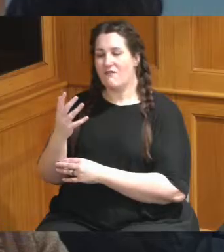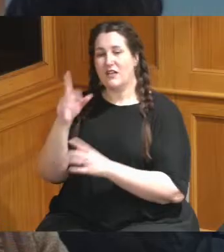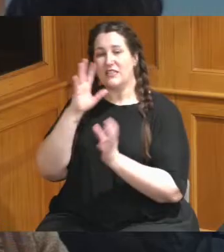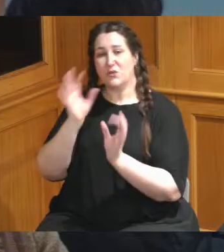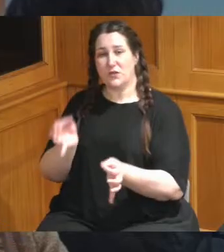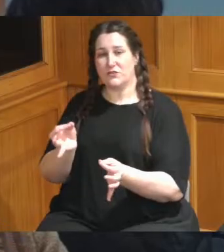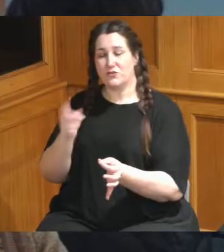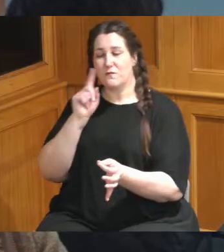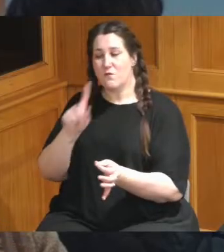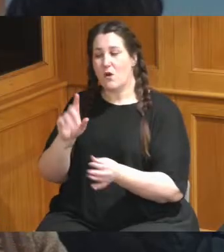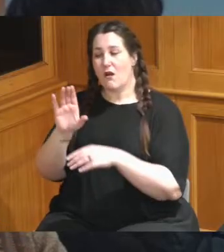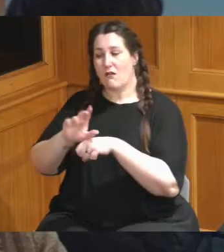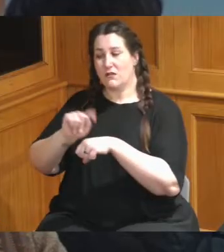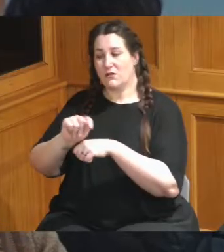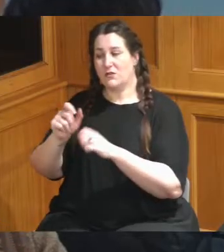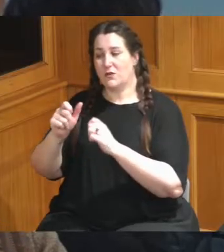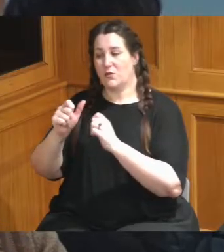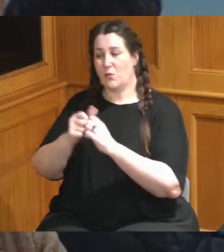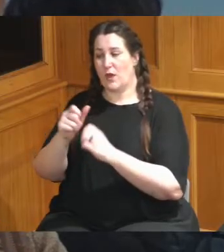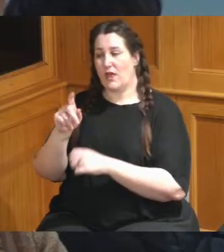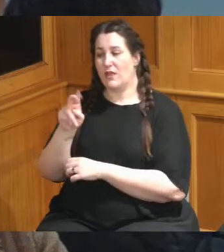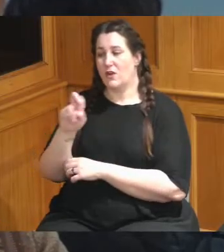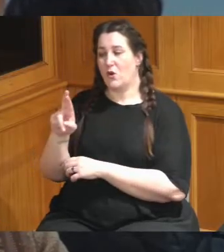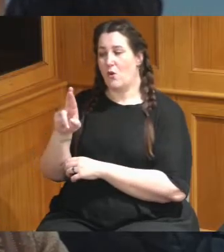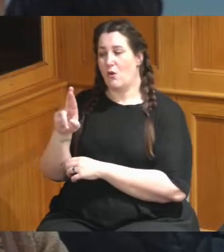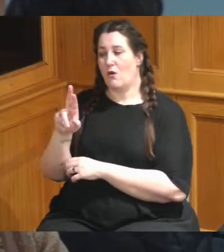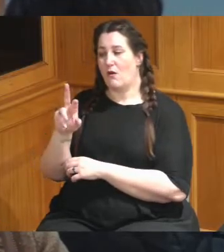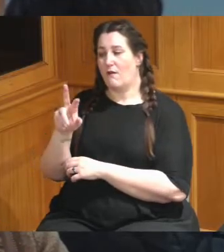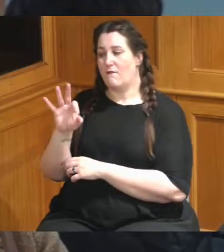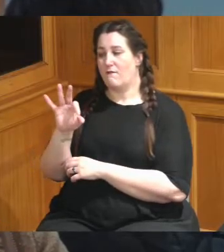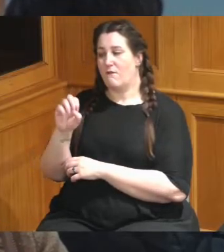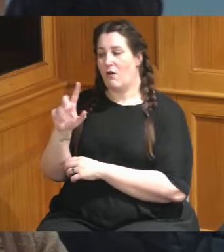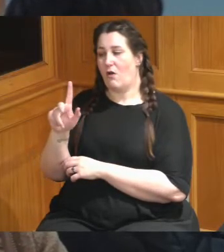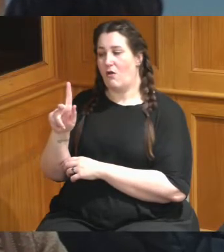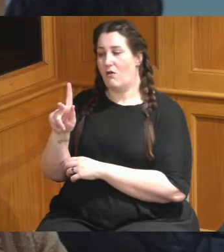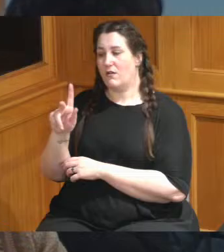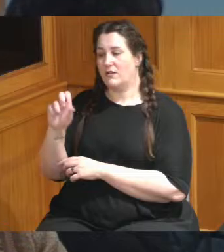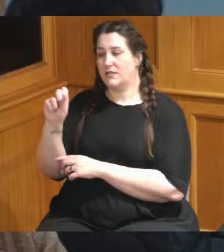for a consultant agreement with Norfolk Southern Railroad Corporation for preliminary Engineering